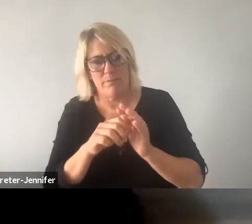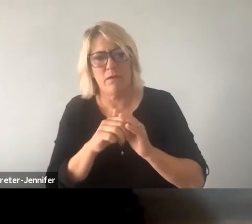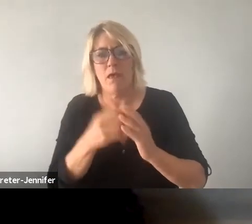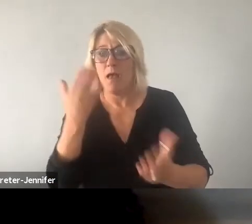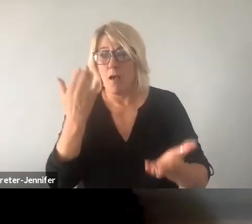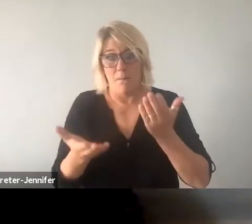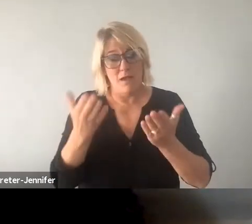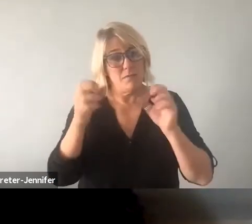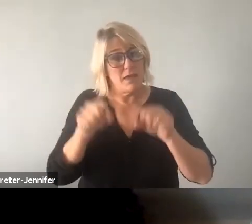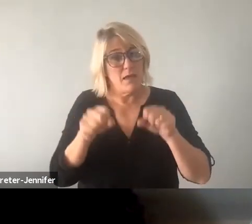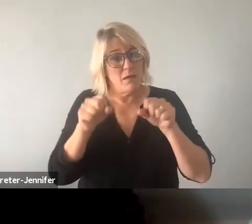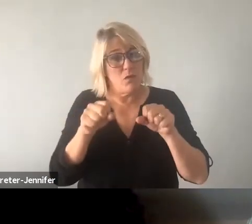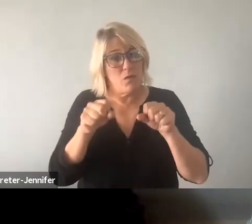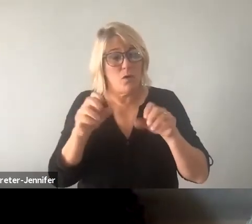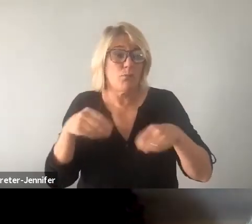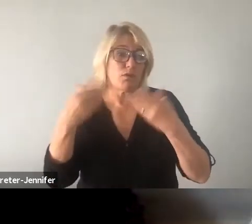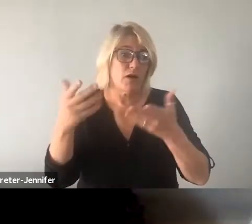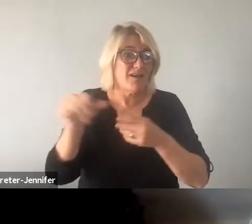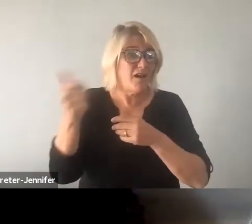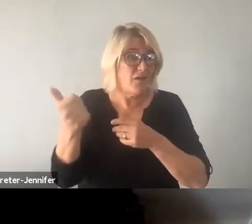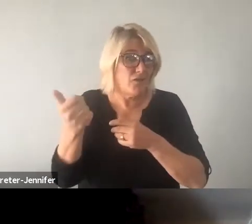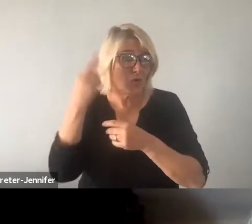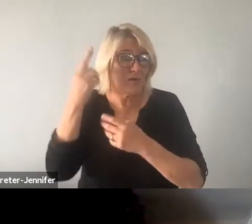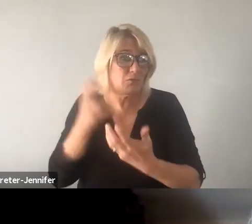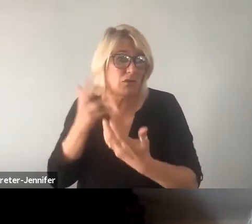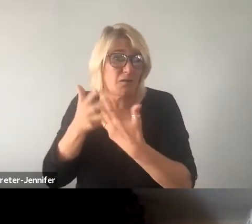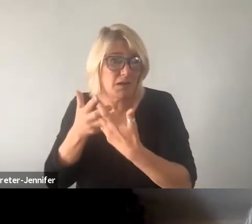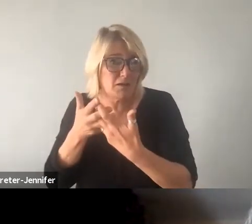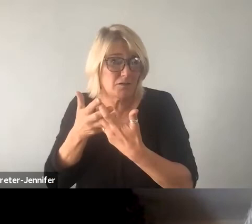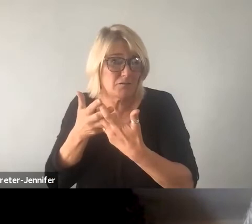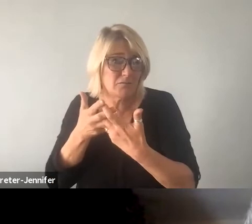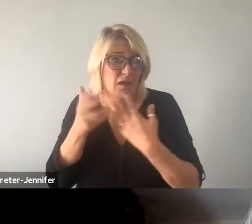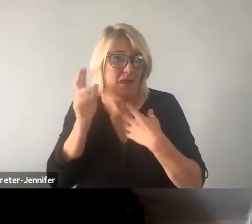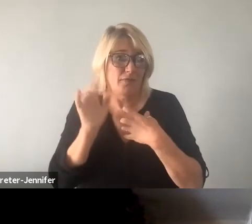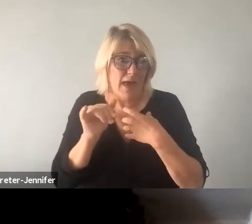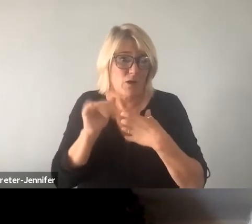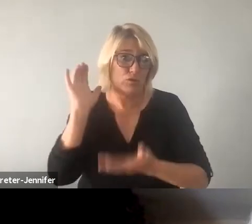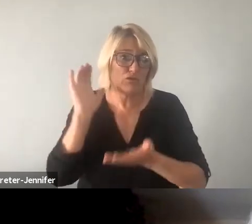situations, somebody who is, for example, unvaccinated that might be